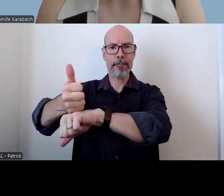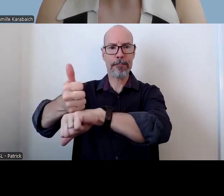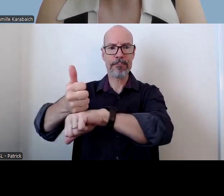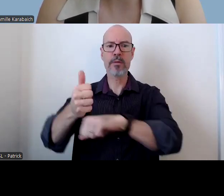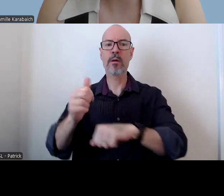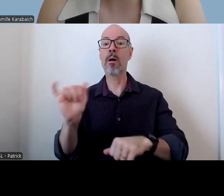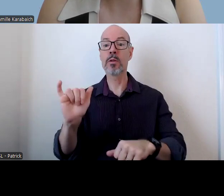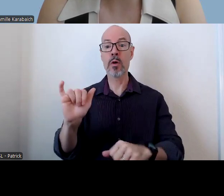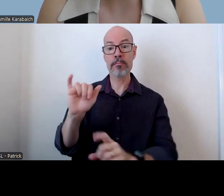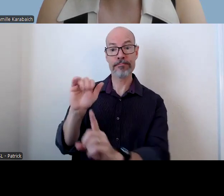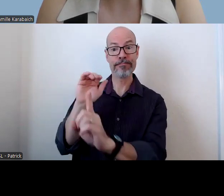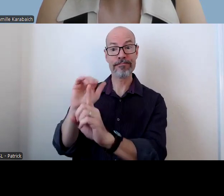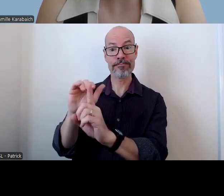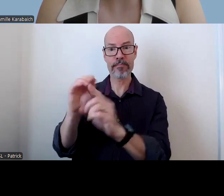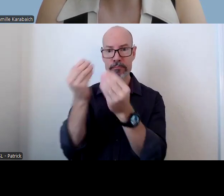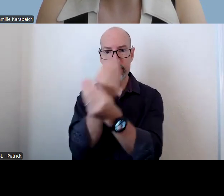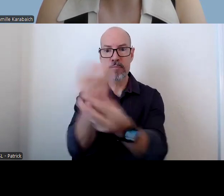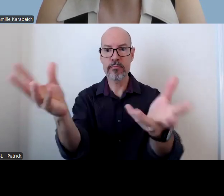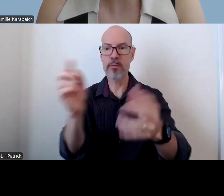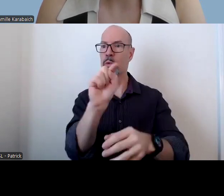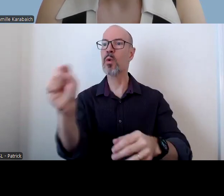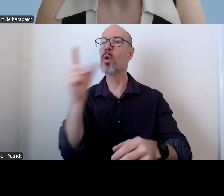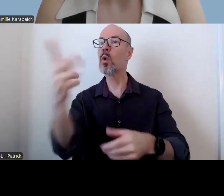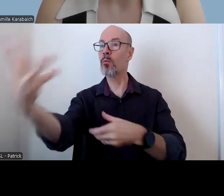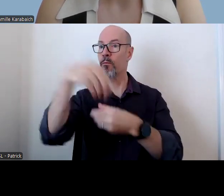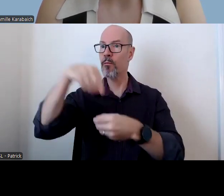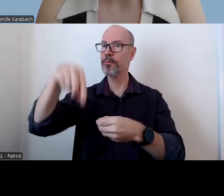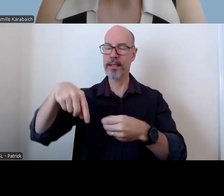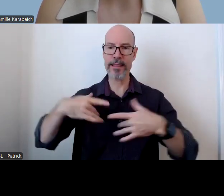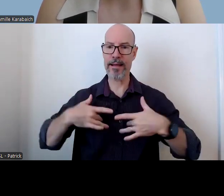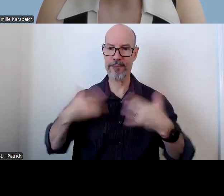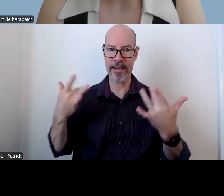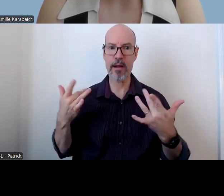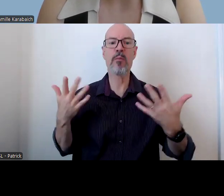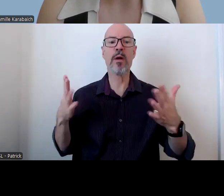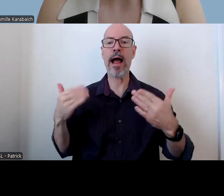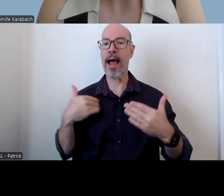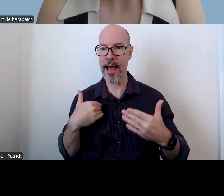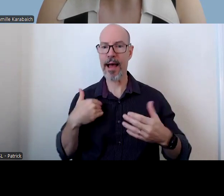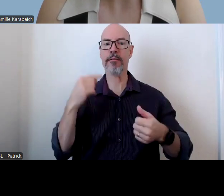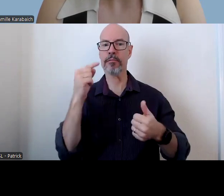participants to the availability of communication, auxiliary services that you already have,